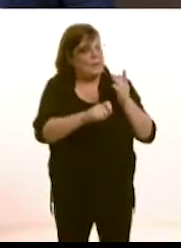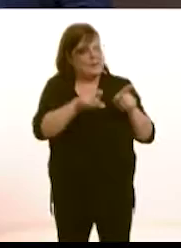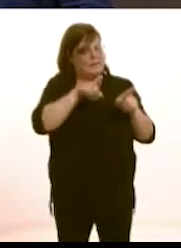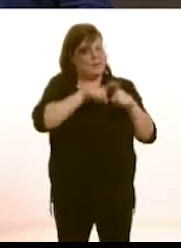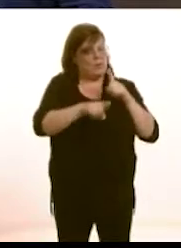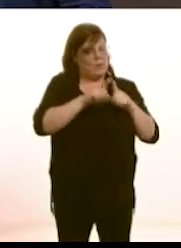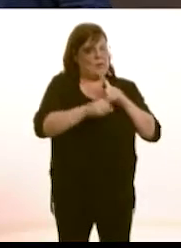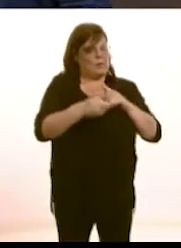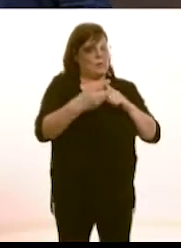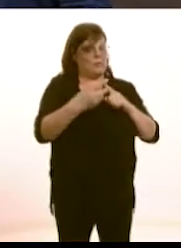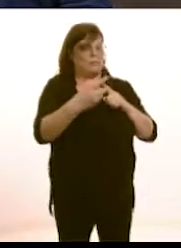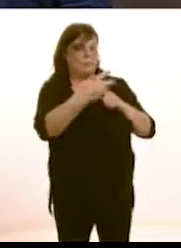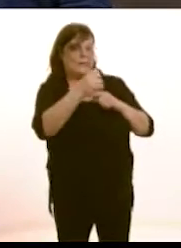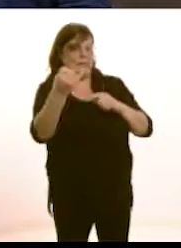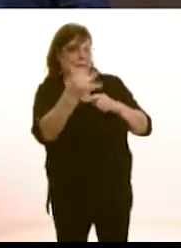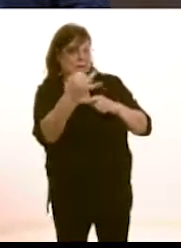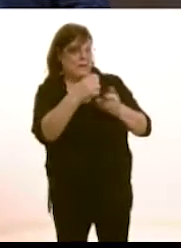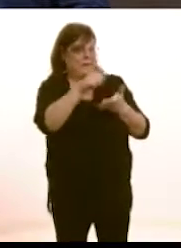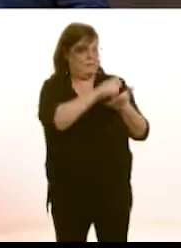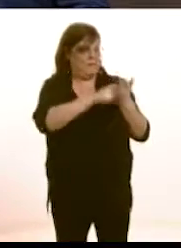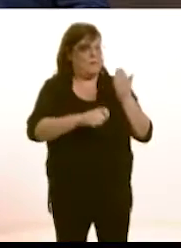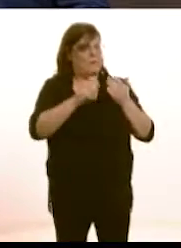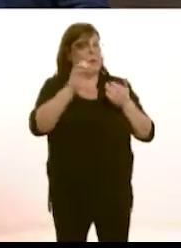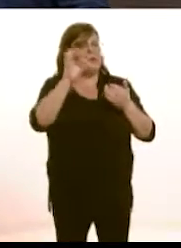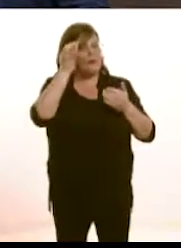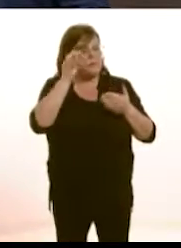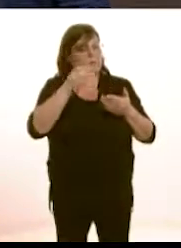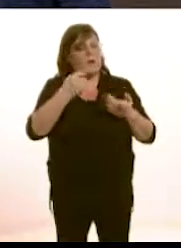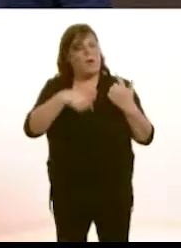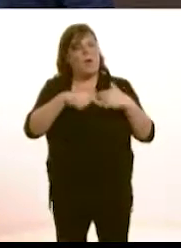Assuming the Wales Bill, of course, is satisfactory as far as this institution is concerned, and